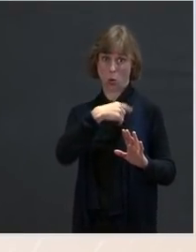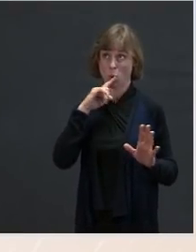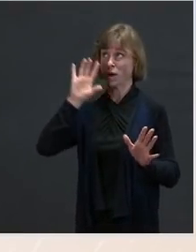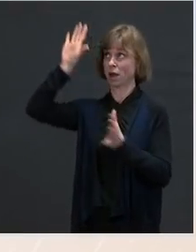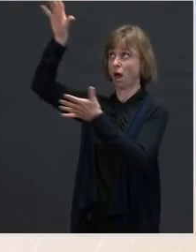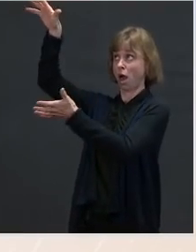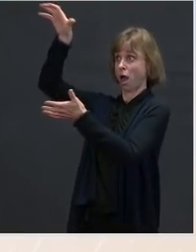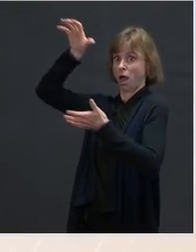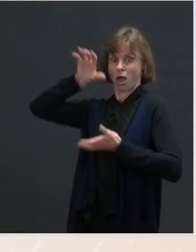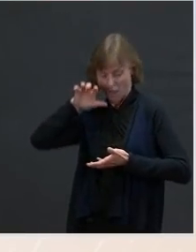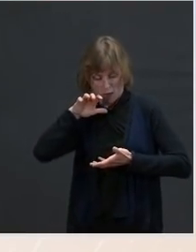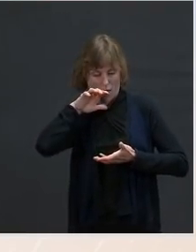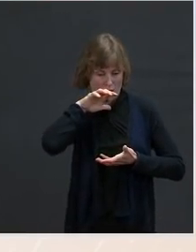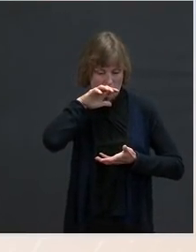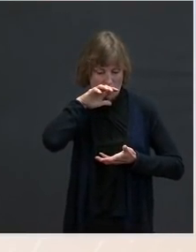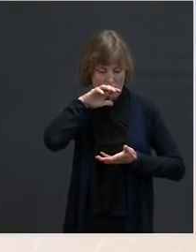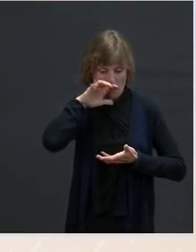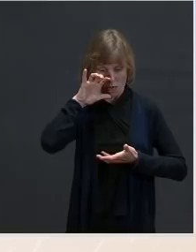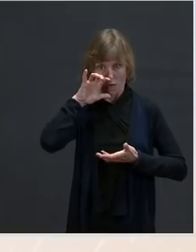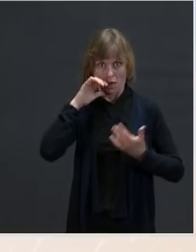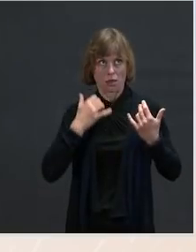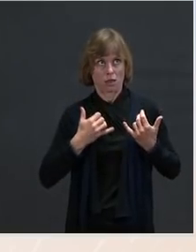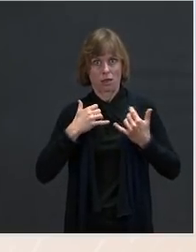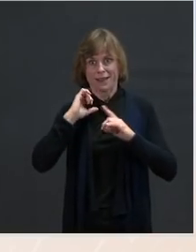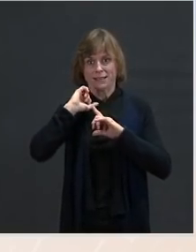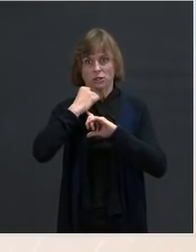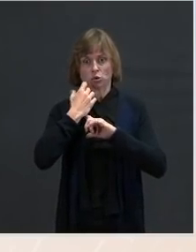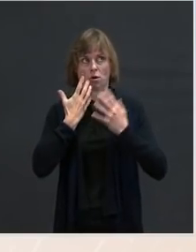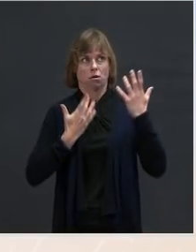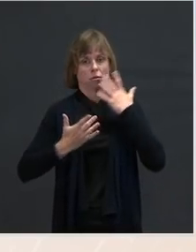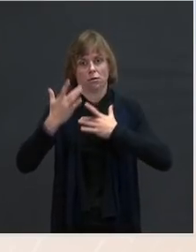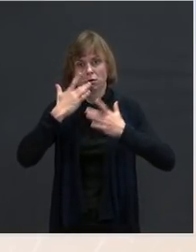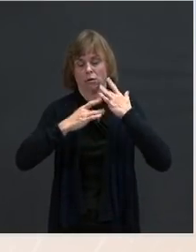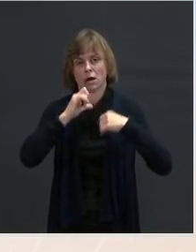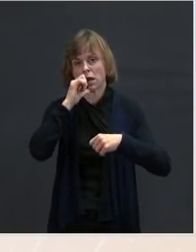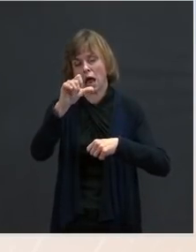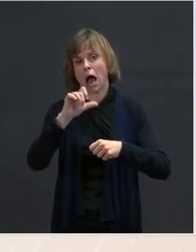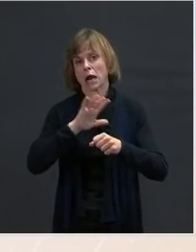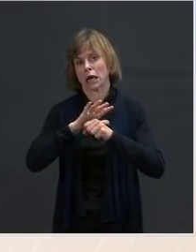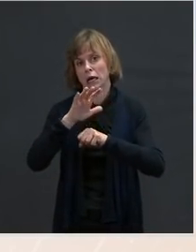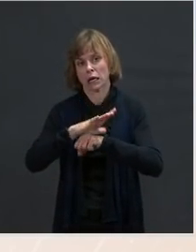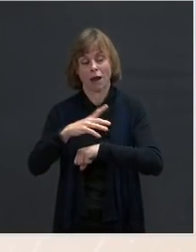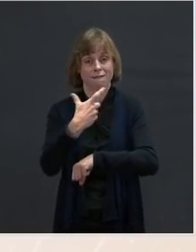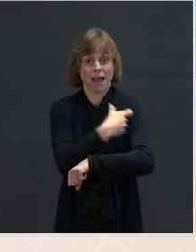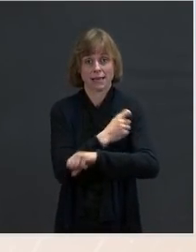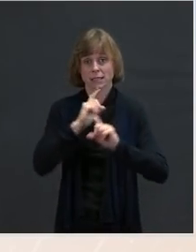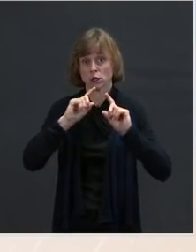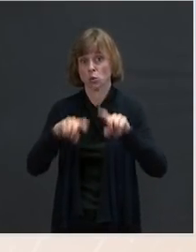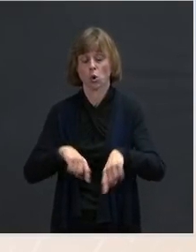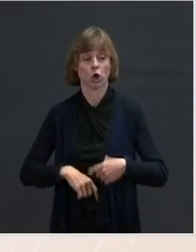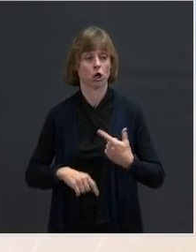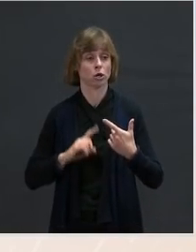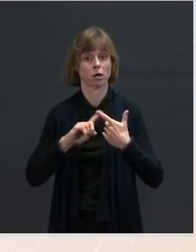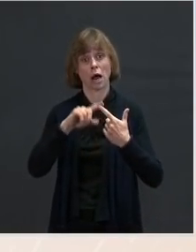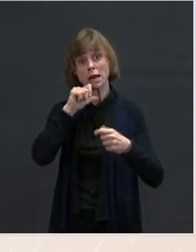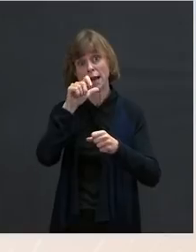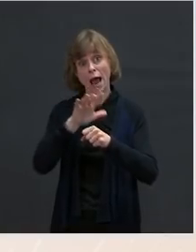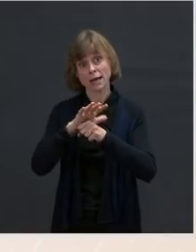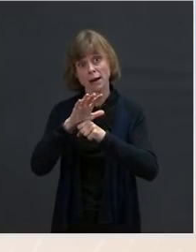where there was not a -- there were not enough vaccines ordered, there were not enough vaccinators available to vaccinate Americans,